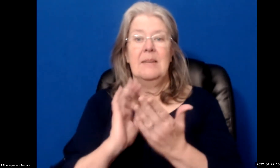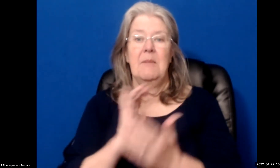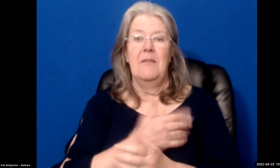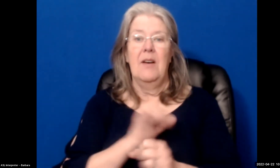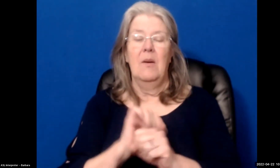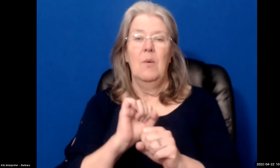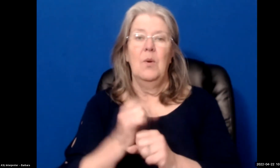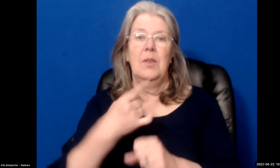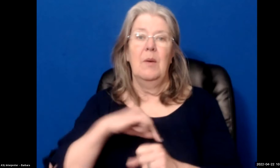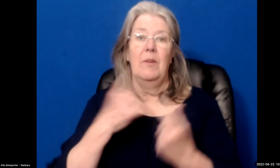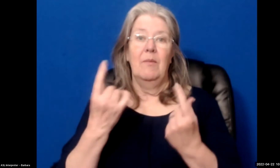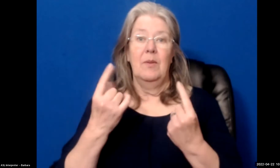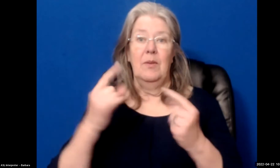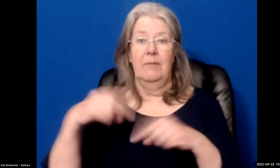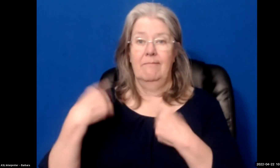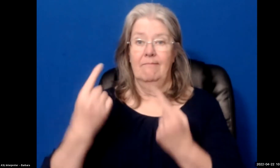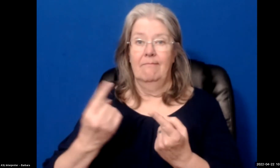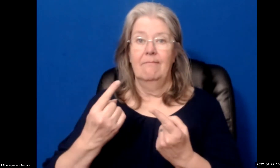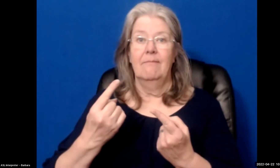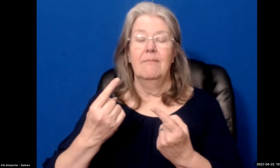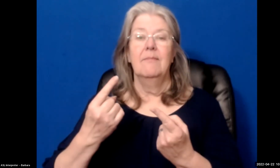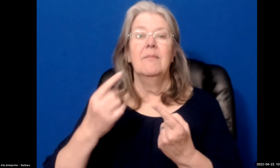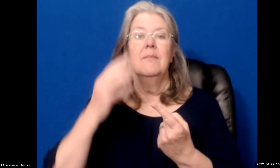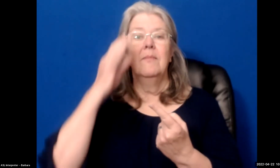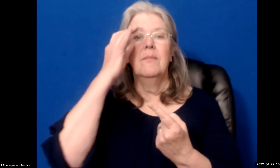Vaccination Outreach Project.